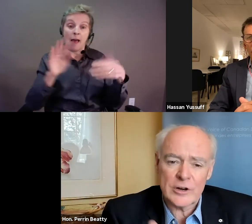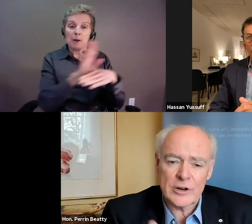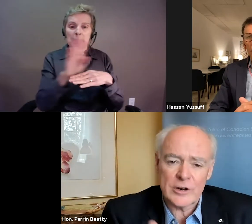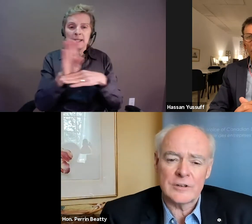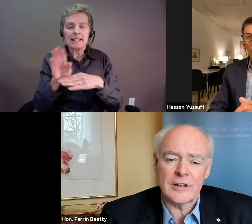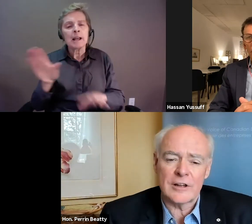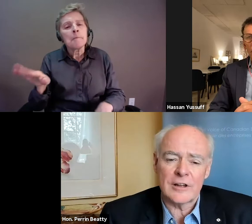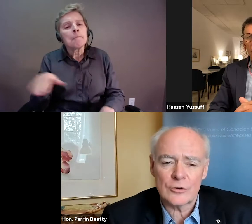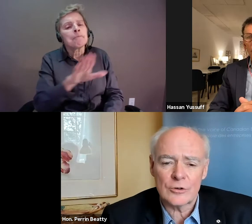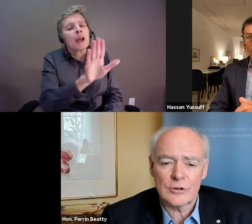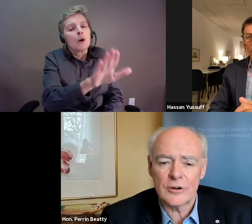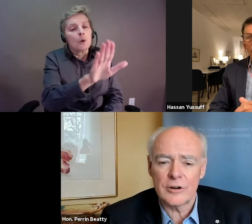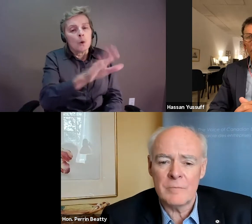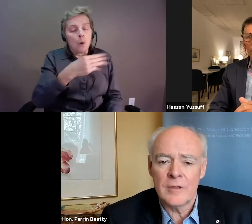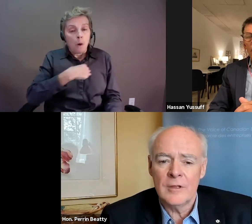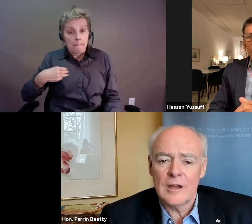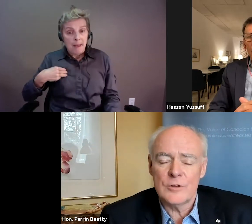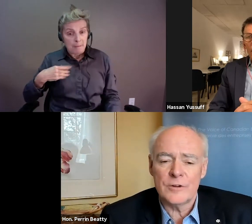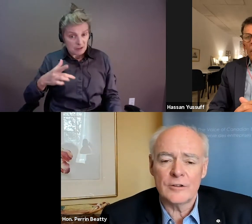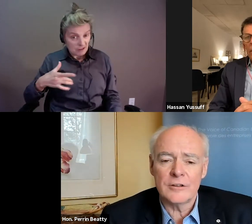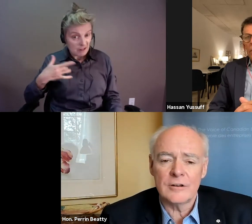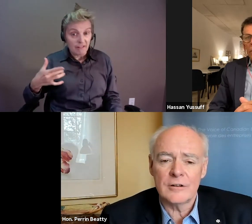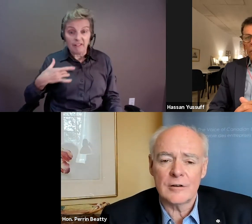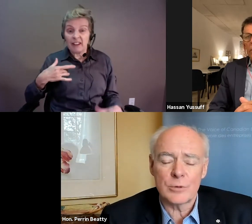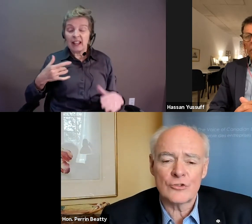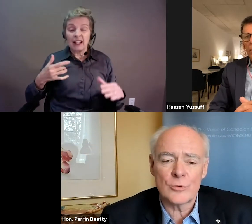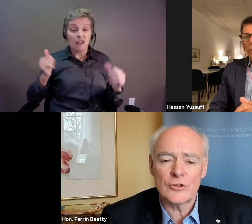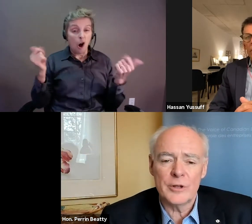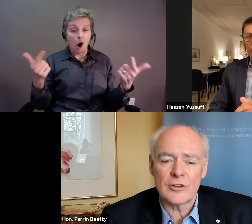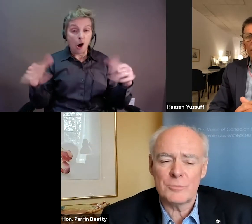it been very uneven in that sense or have you found that the persons with disabilities